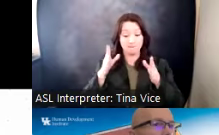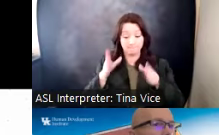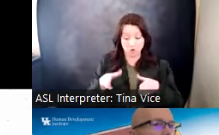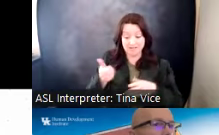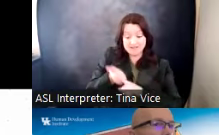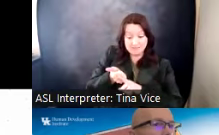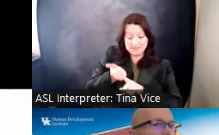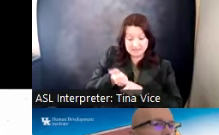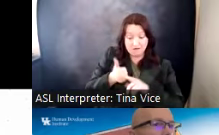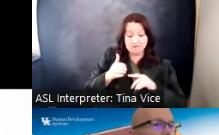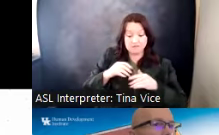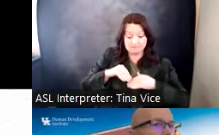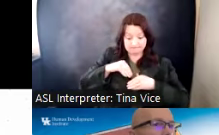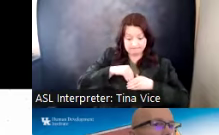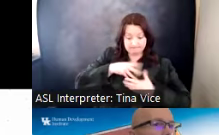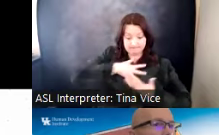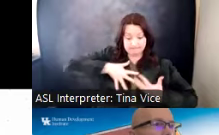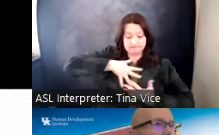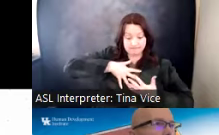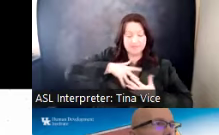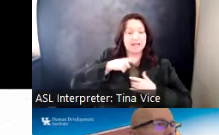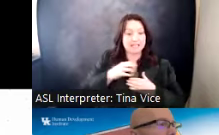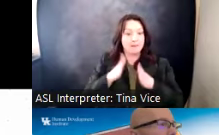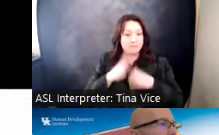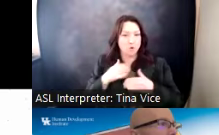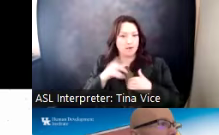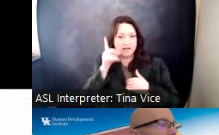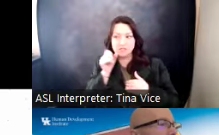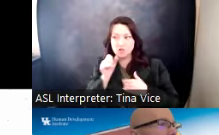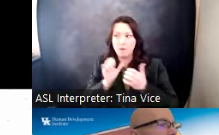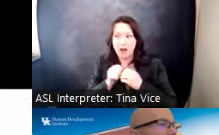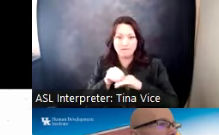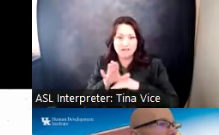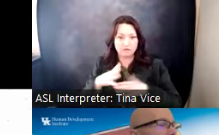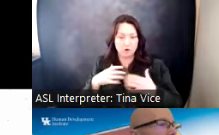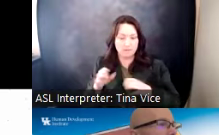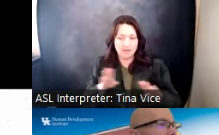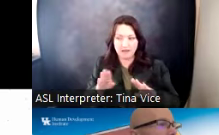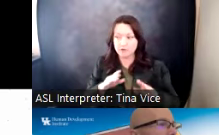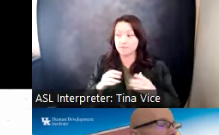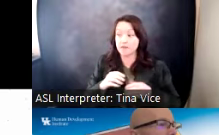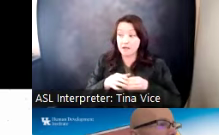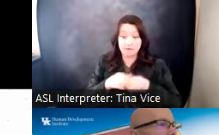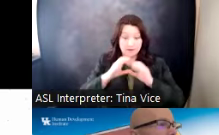within the person with Down syndrome. Um and then also at the interpersonal level, these are going to be kind of